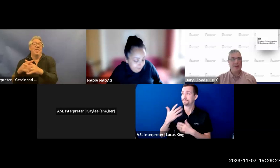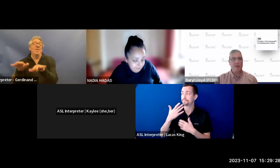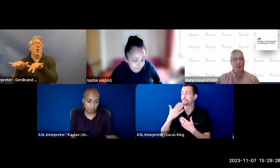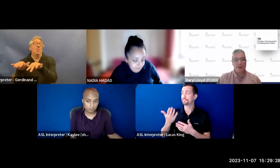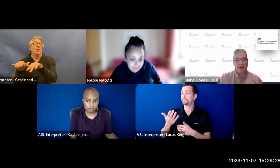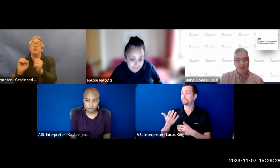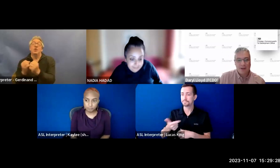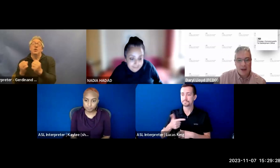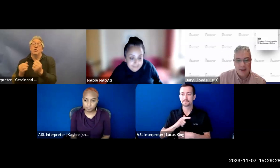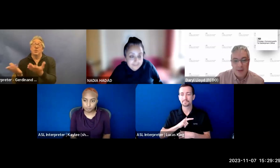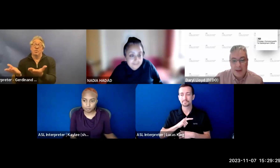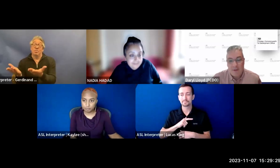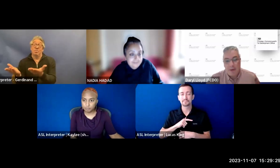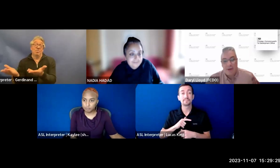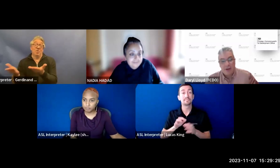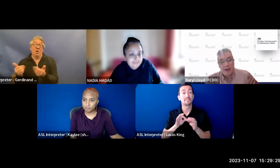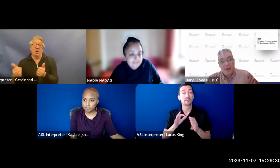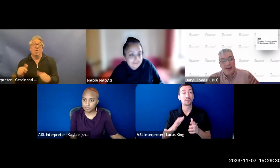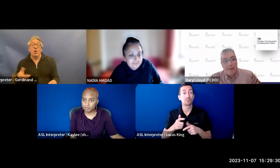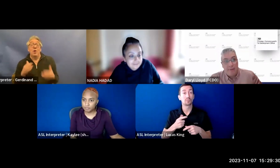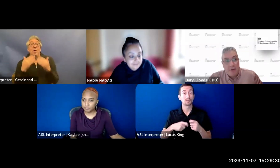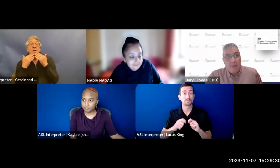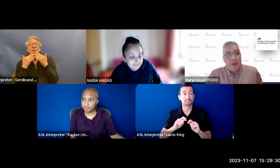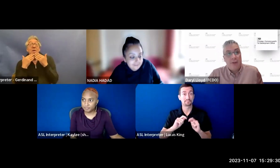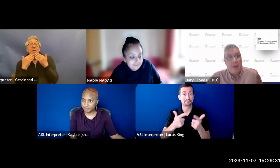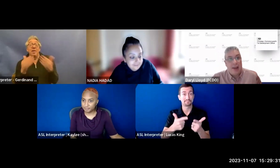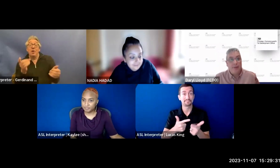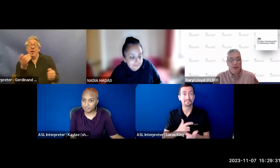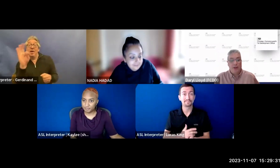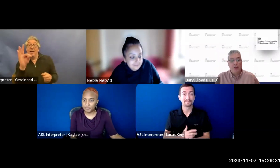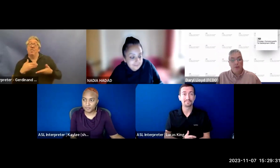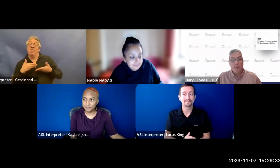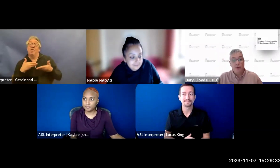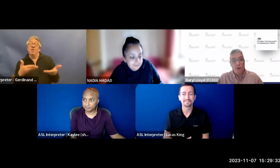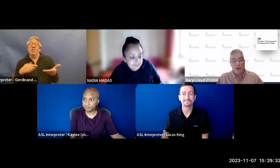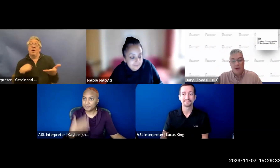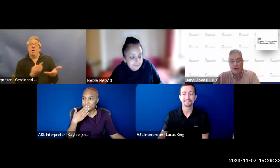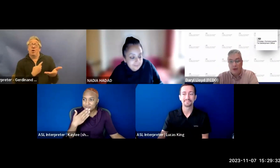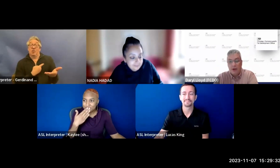Thank you very much to EDF for inviting FCDO to join the session.